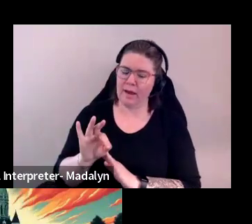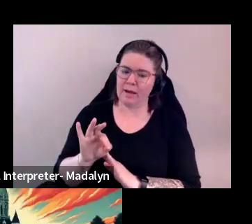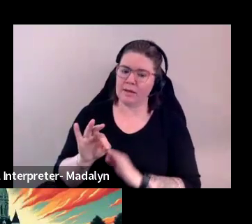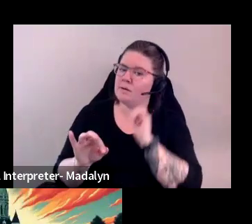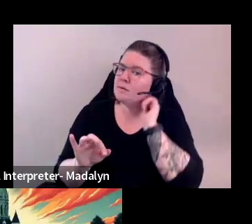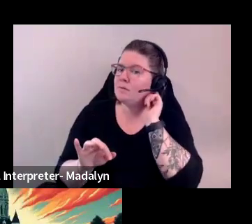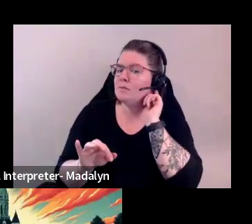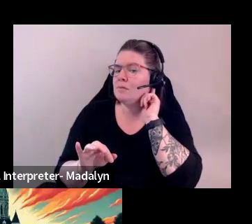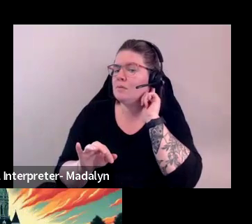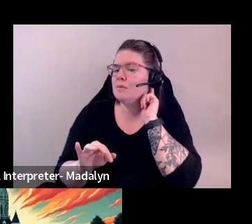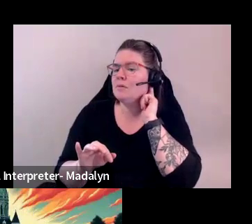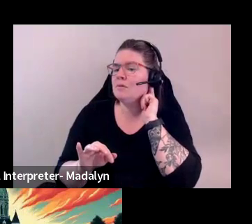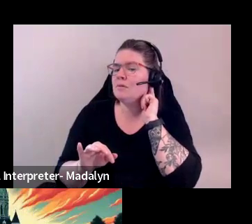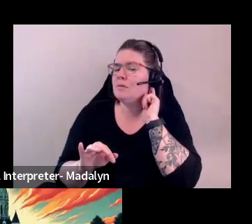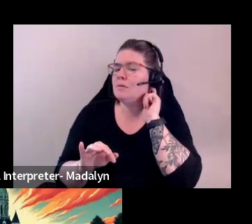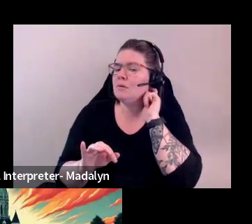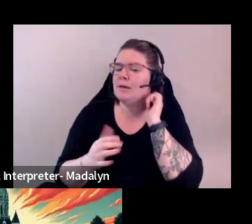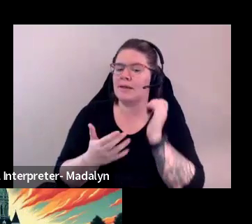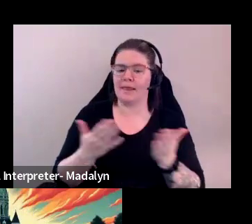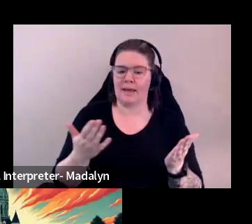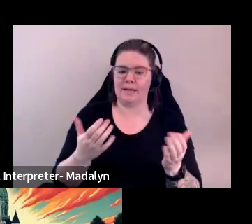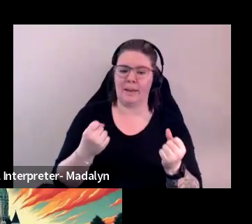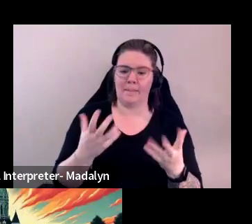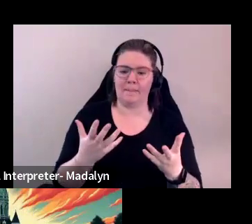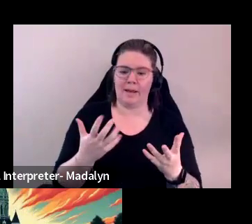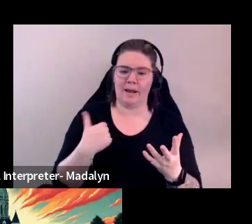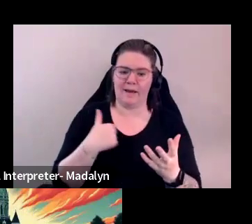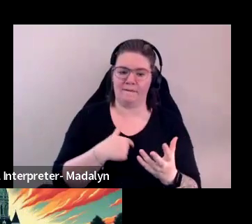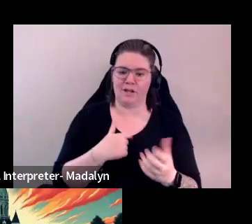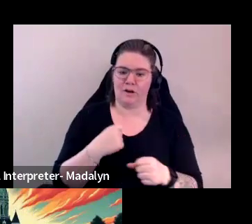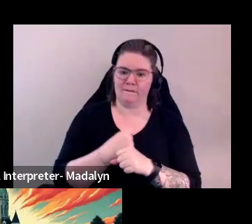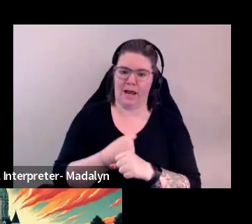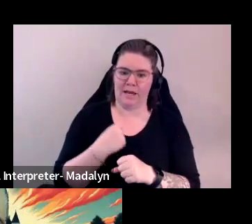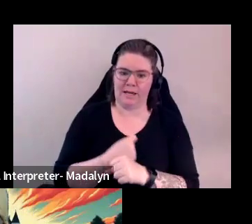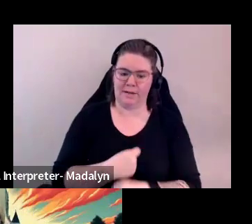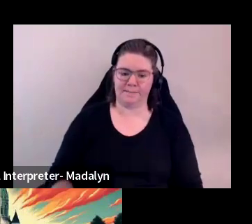Tom Olin: find the things that a lot of us are fighting in in the